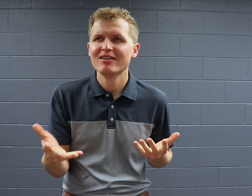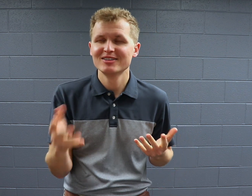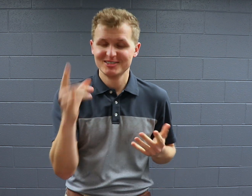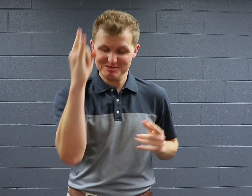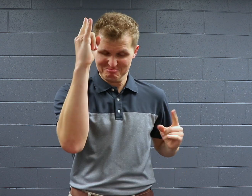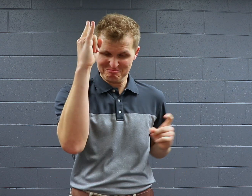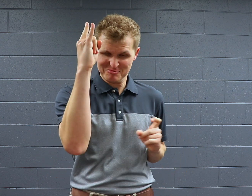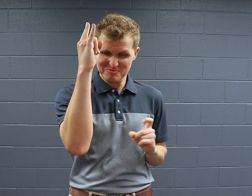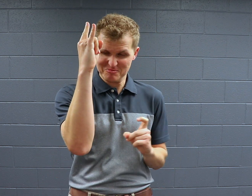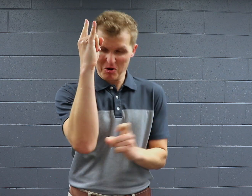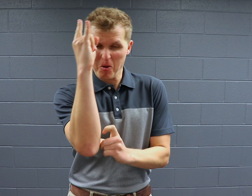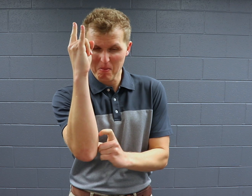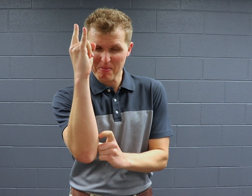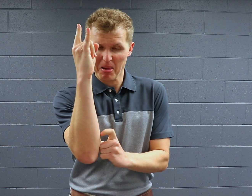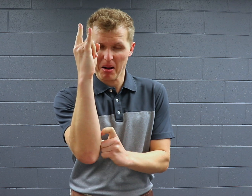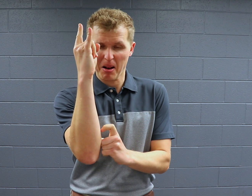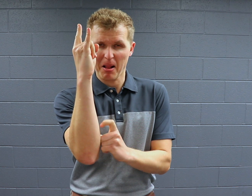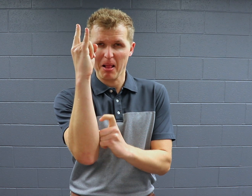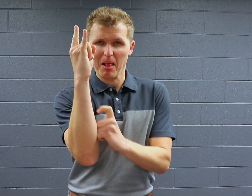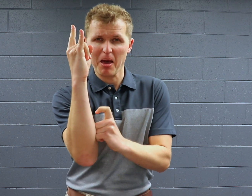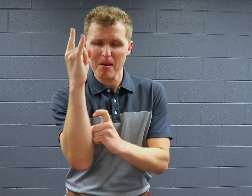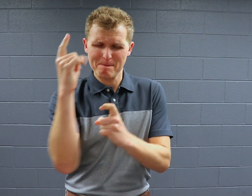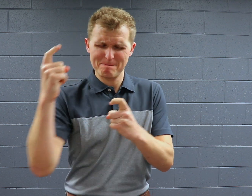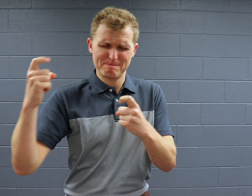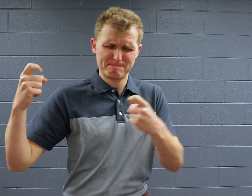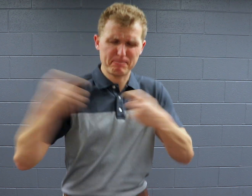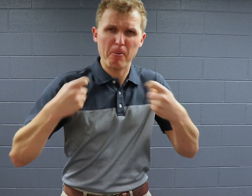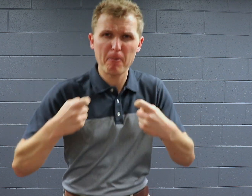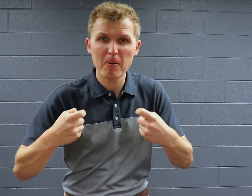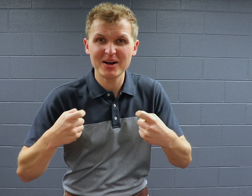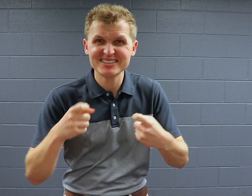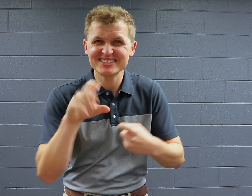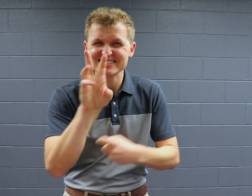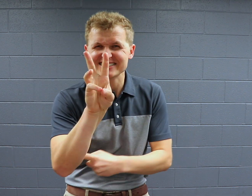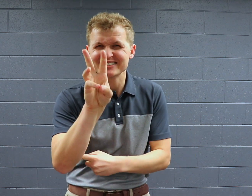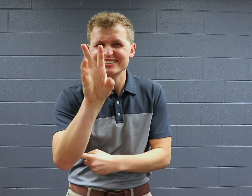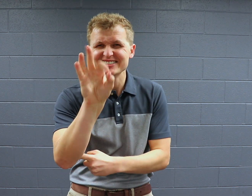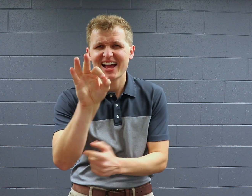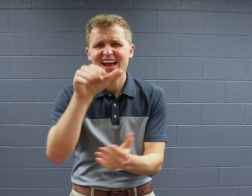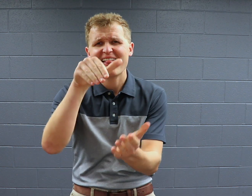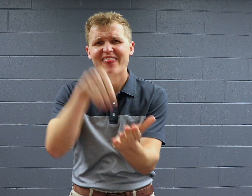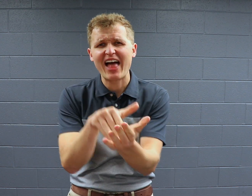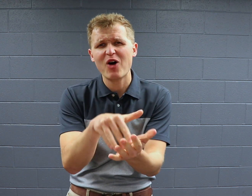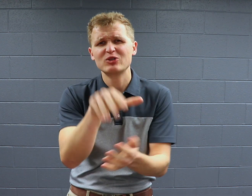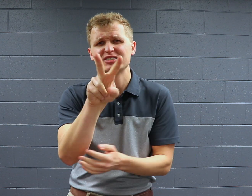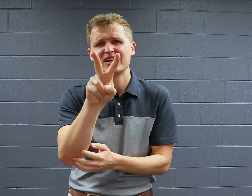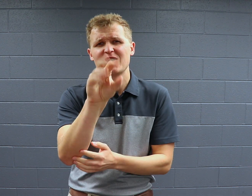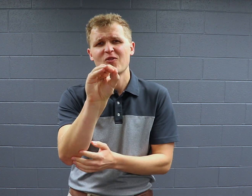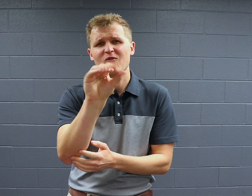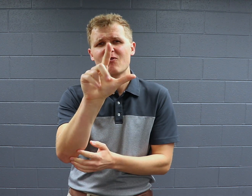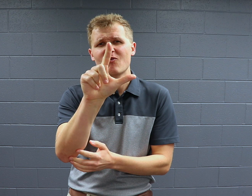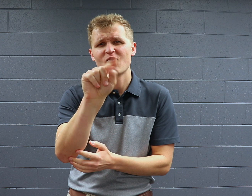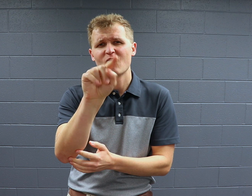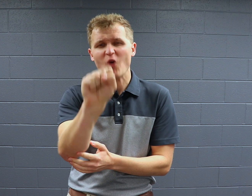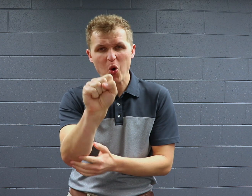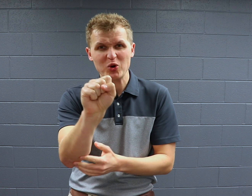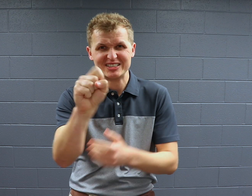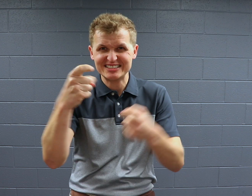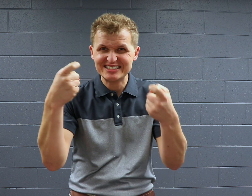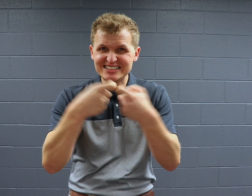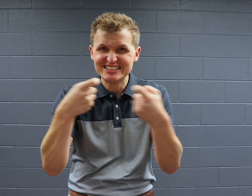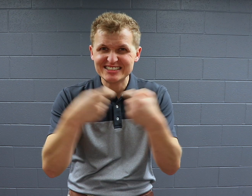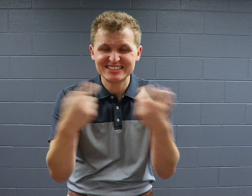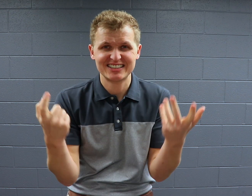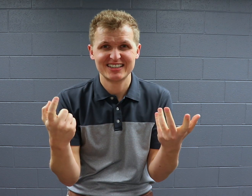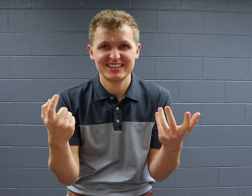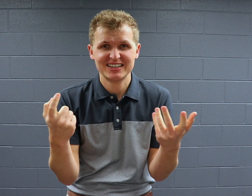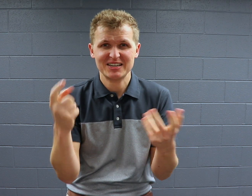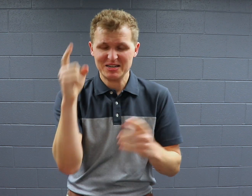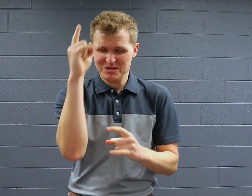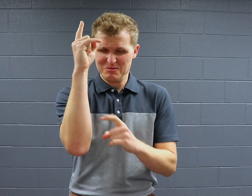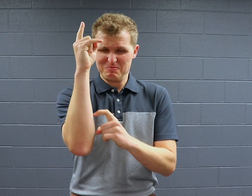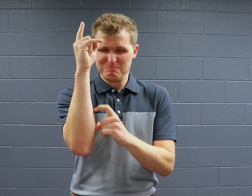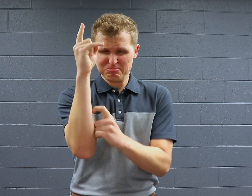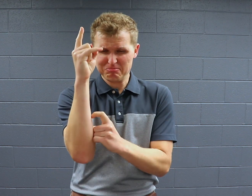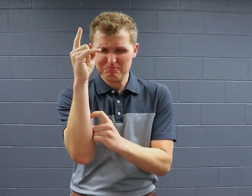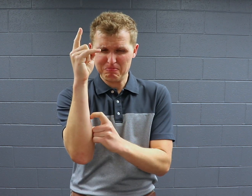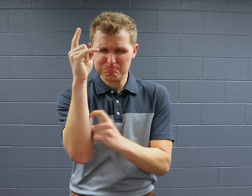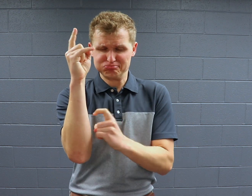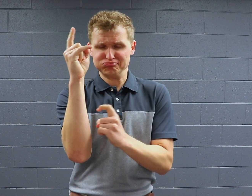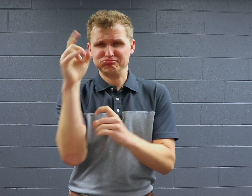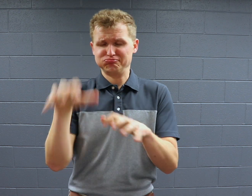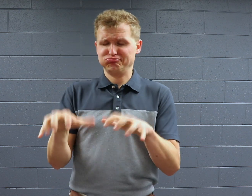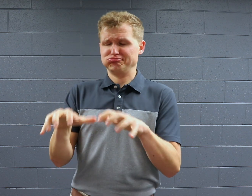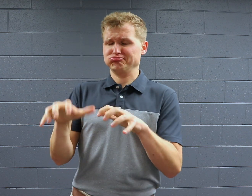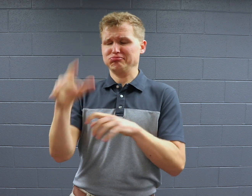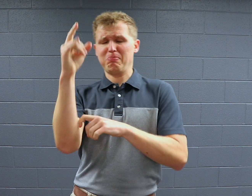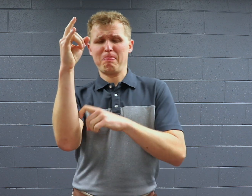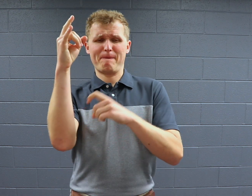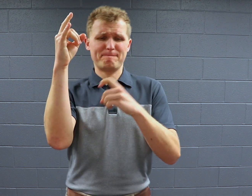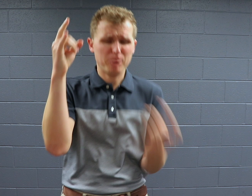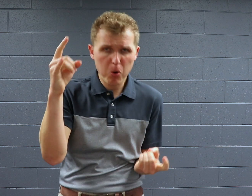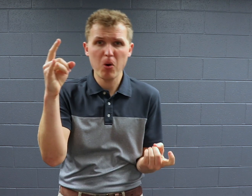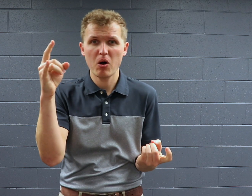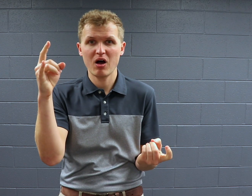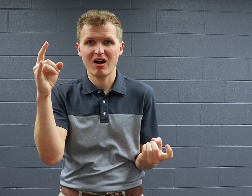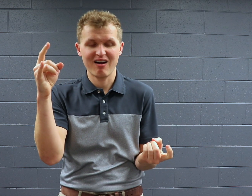As the man tried to climb the tower, he was shocked with 69,000 volts of electricity!